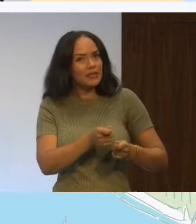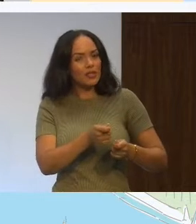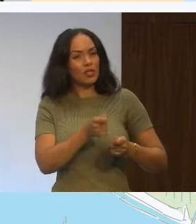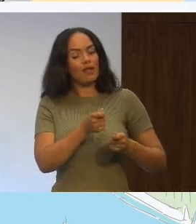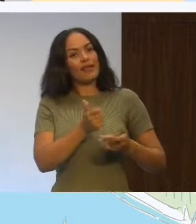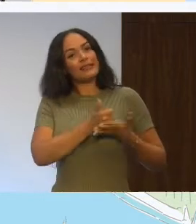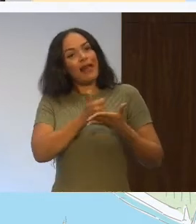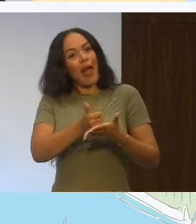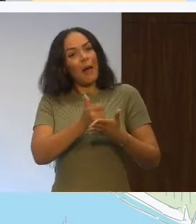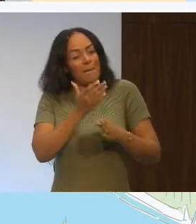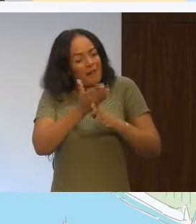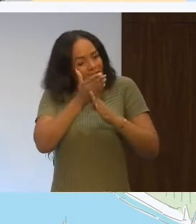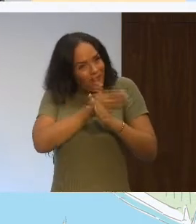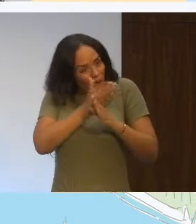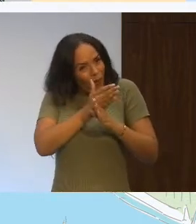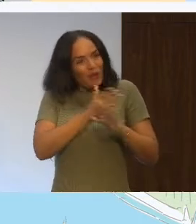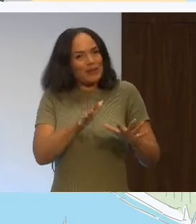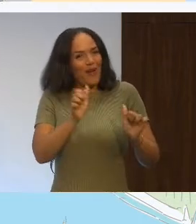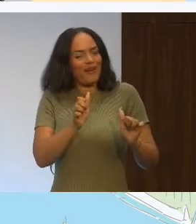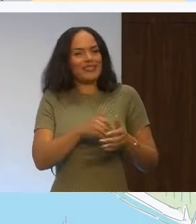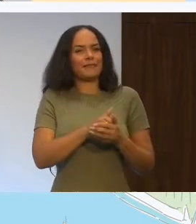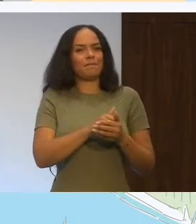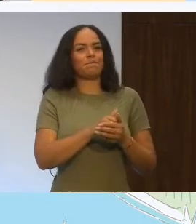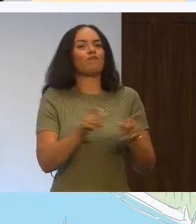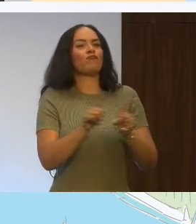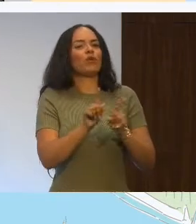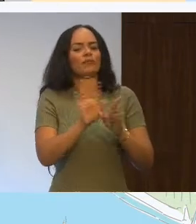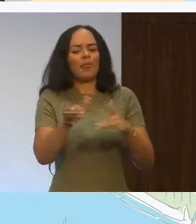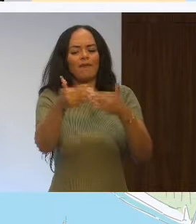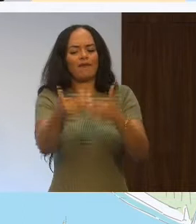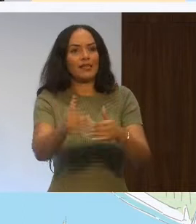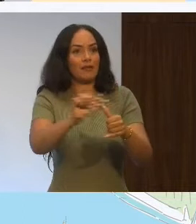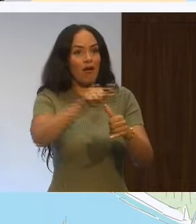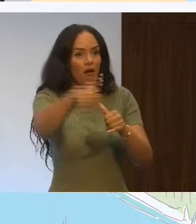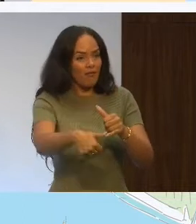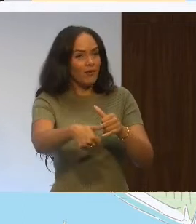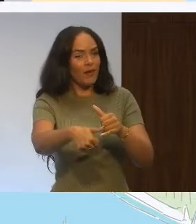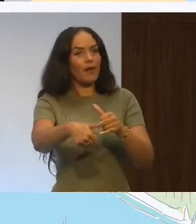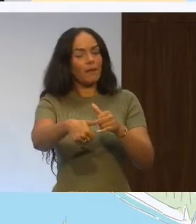to all of us. And the phase afterwards provides an opportunity to understand how an attack stops.